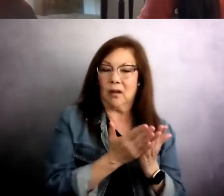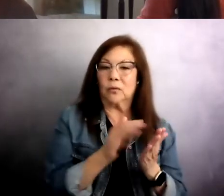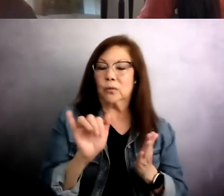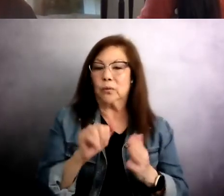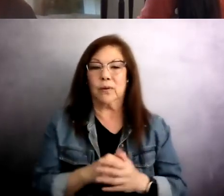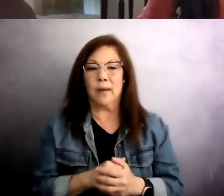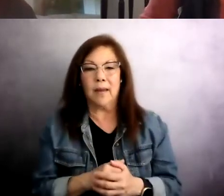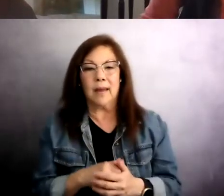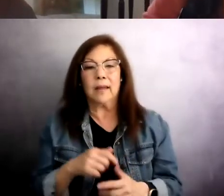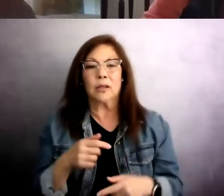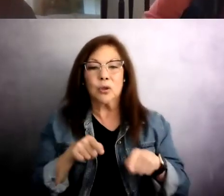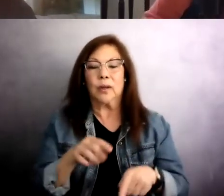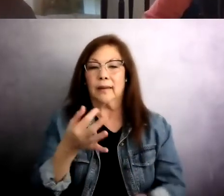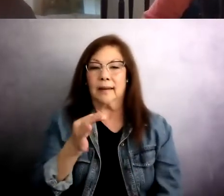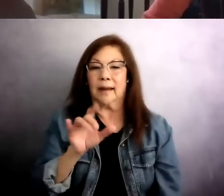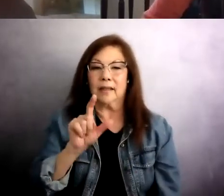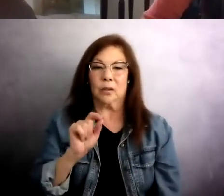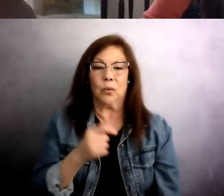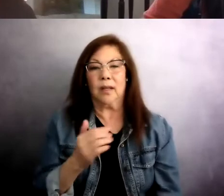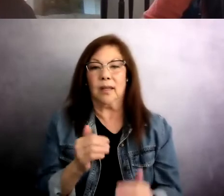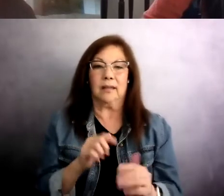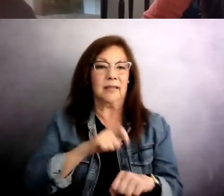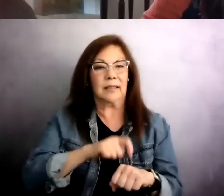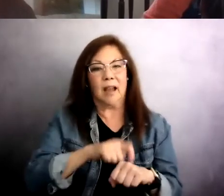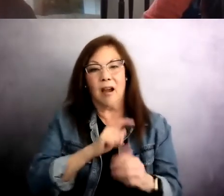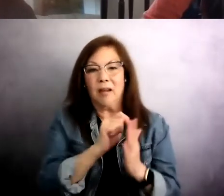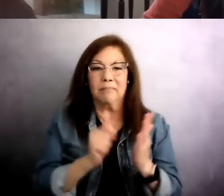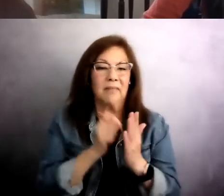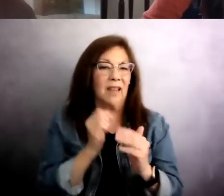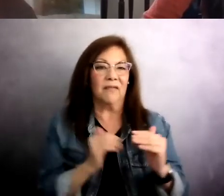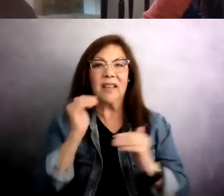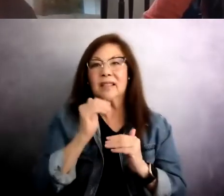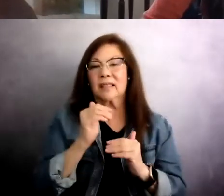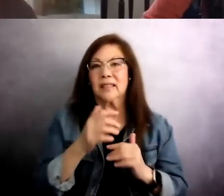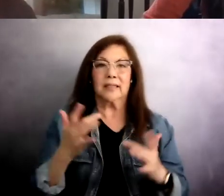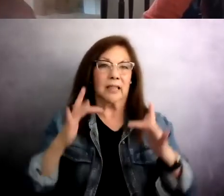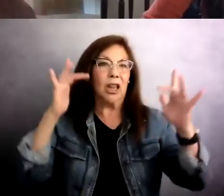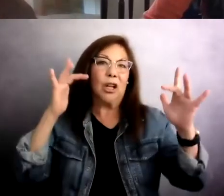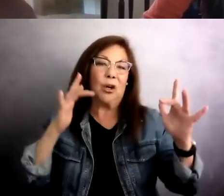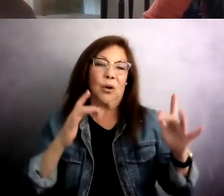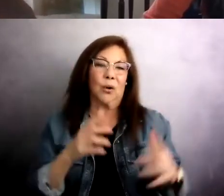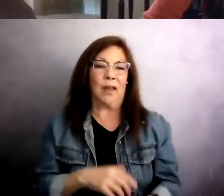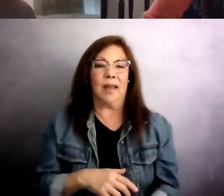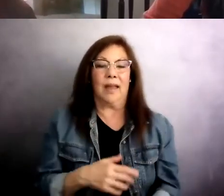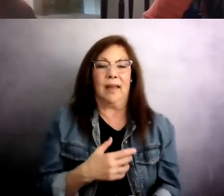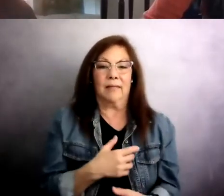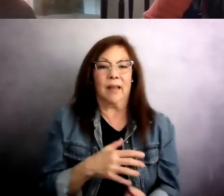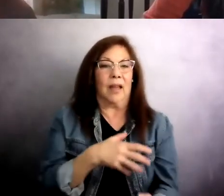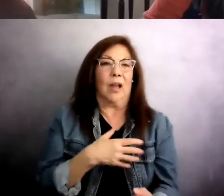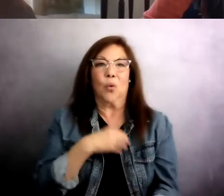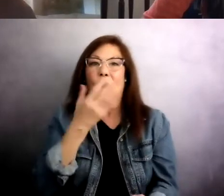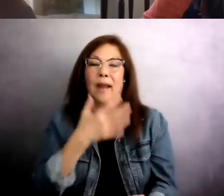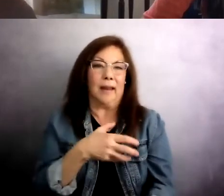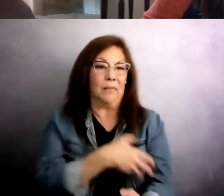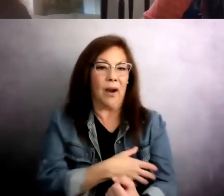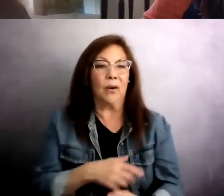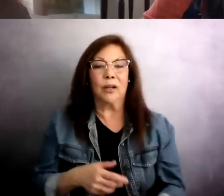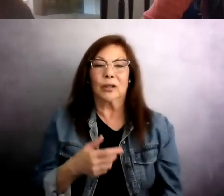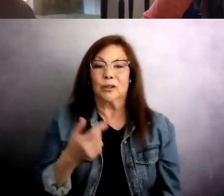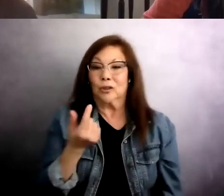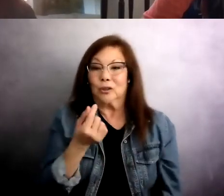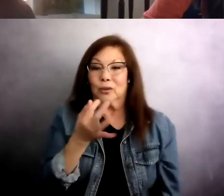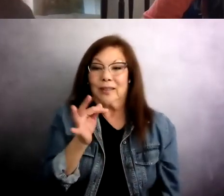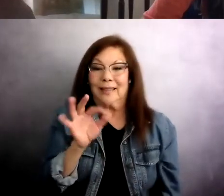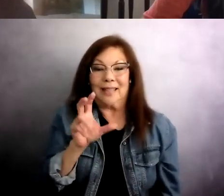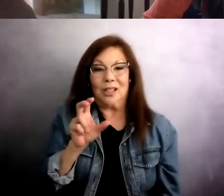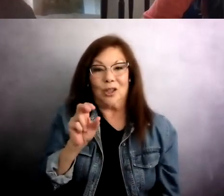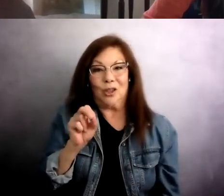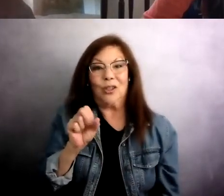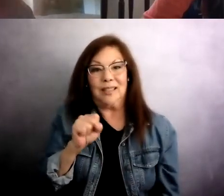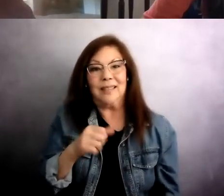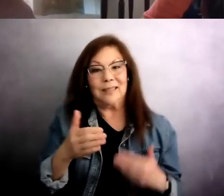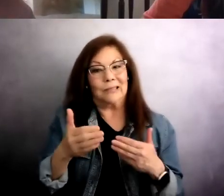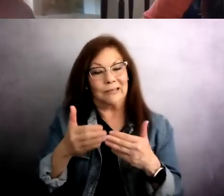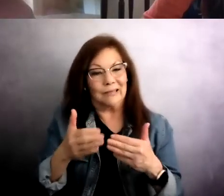The 1920s were glitter and access and power. However, you know 30s were fast on the hills,